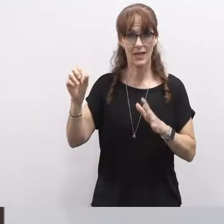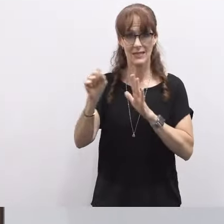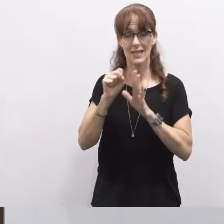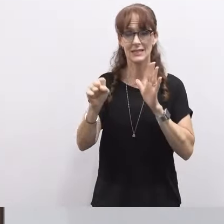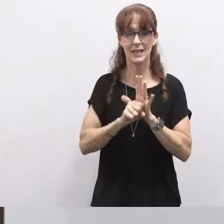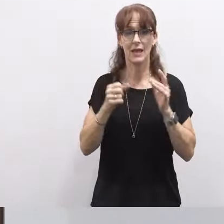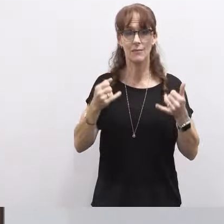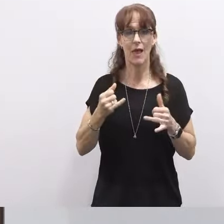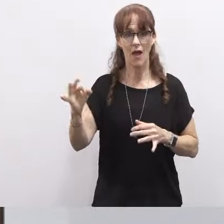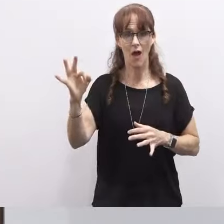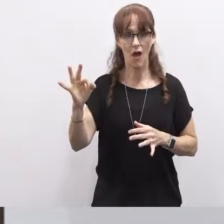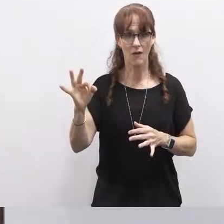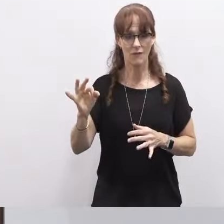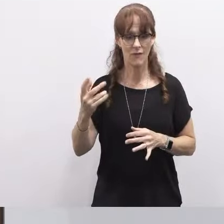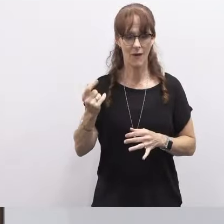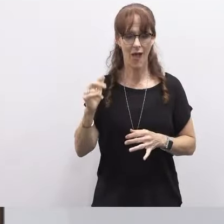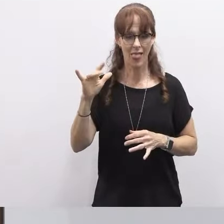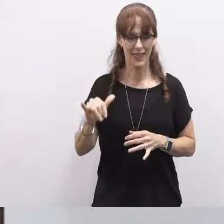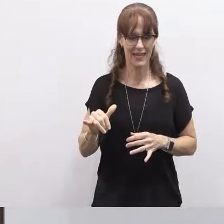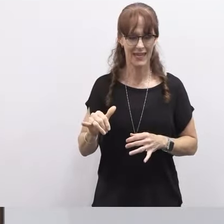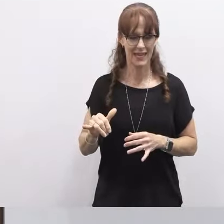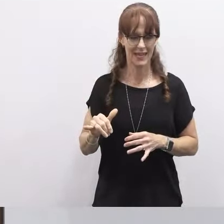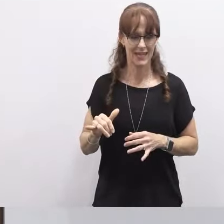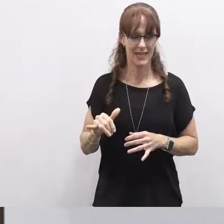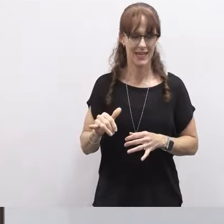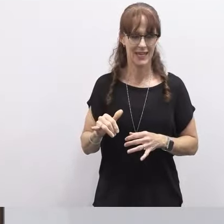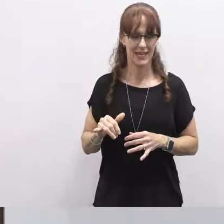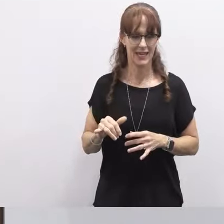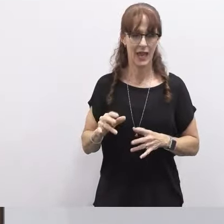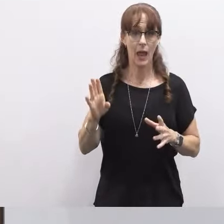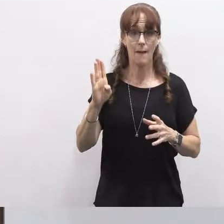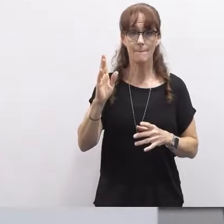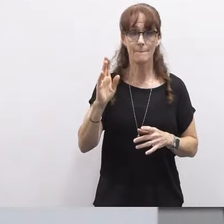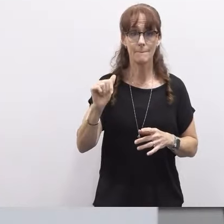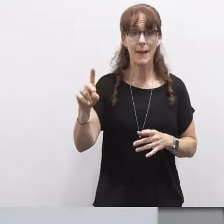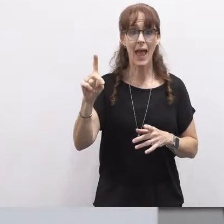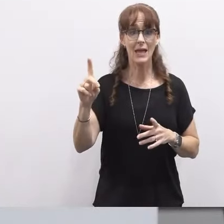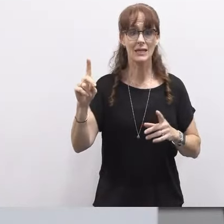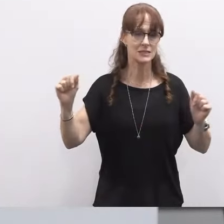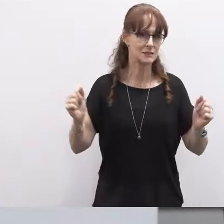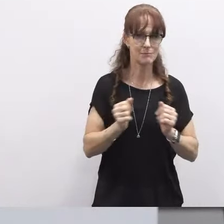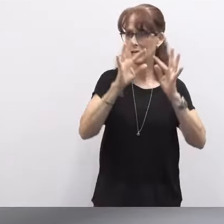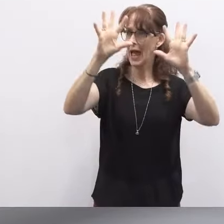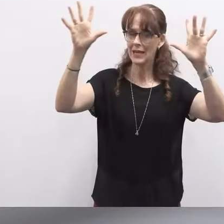playoffs. - Thank you. Thank you. - As we speak, and Beyond Spectacular is happening as we speak. And Beyond Spectacular is tonight.